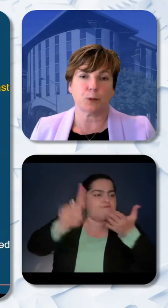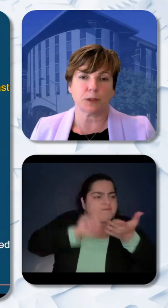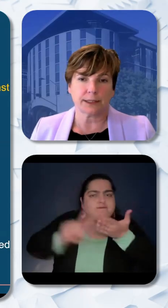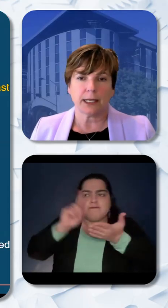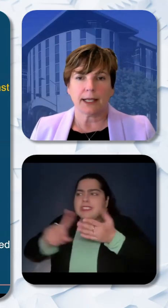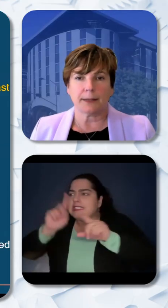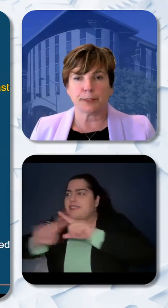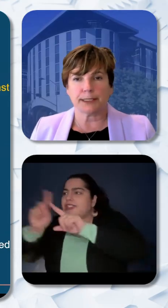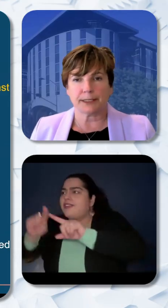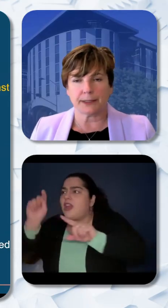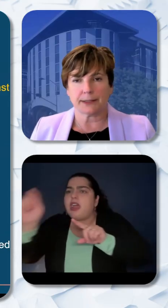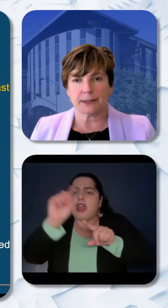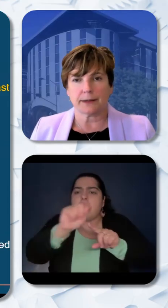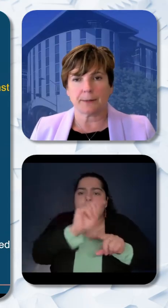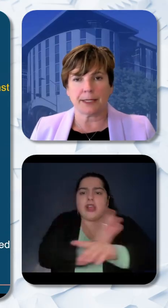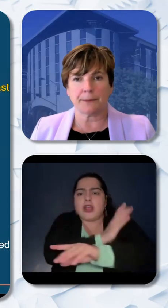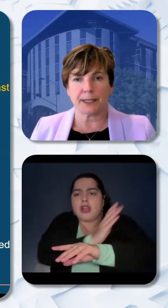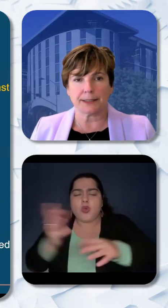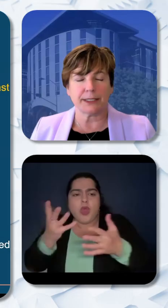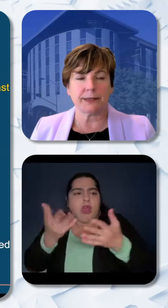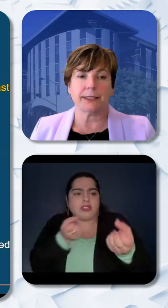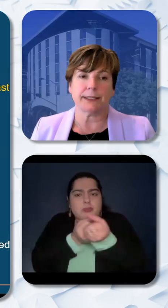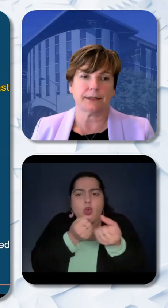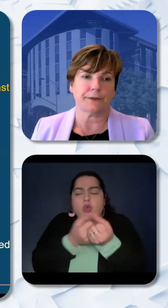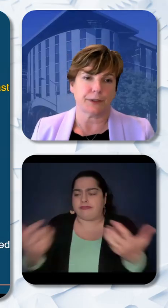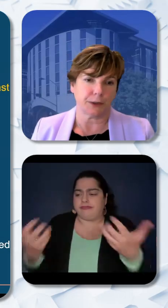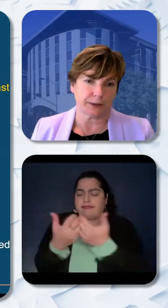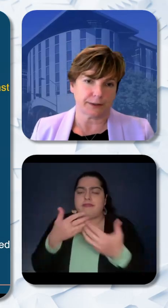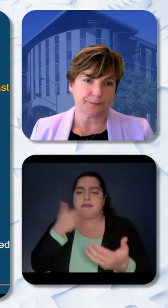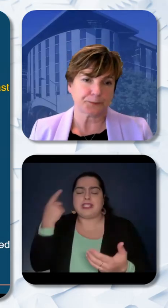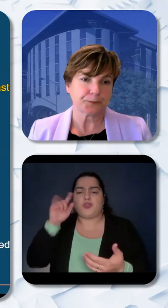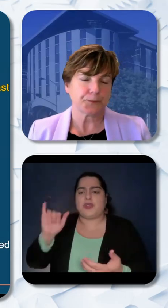supports and placements that may best meet the needs of students.